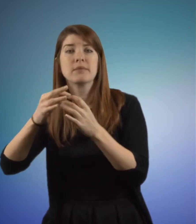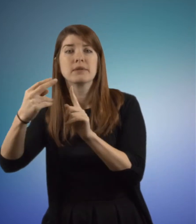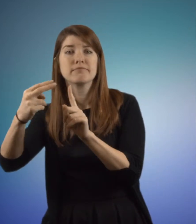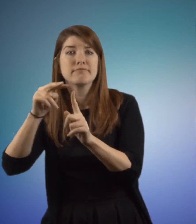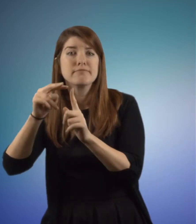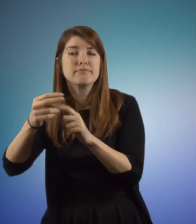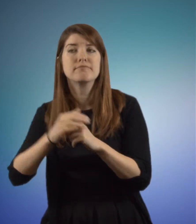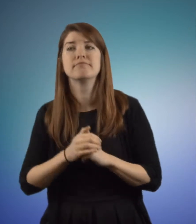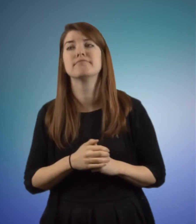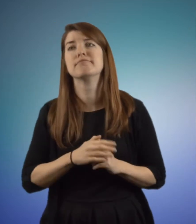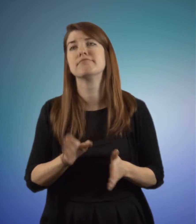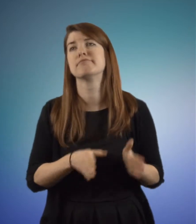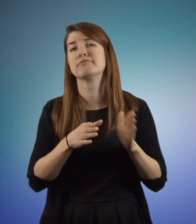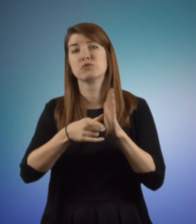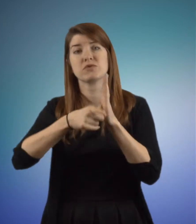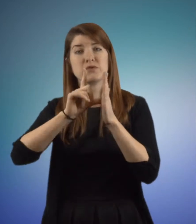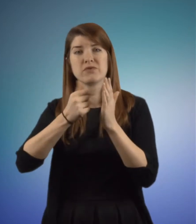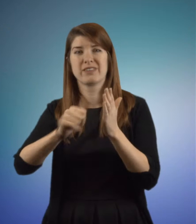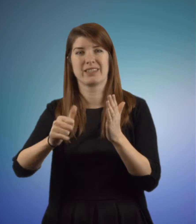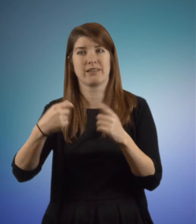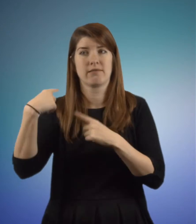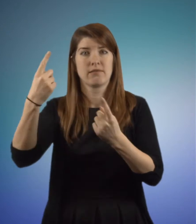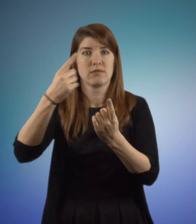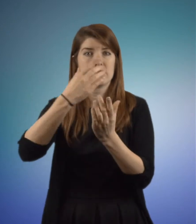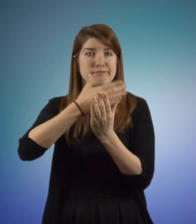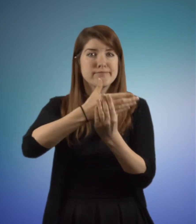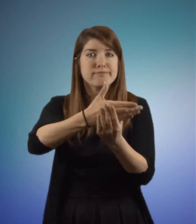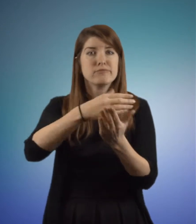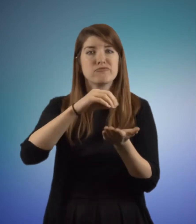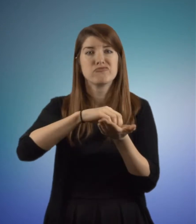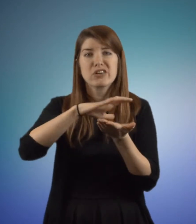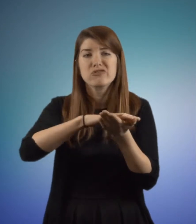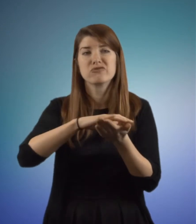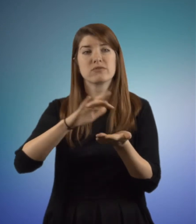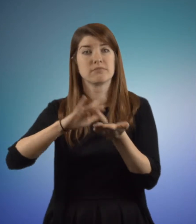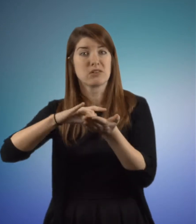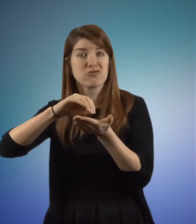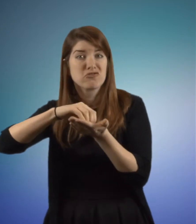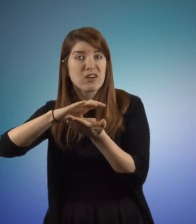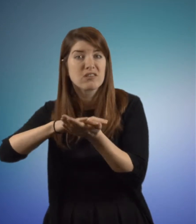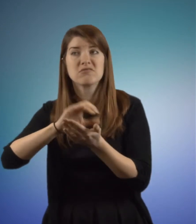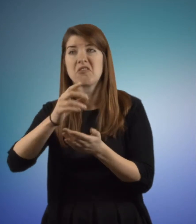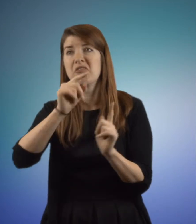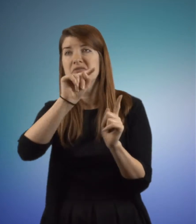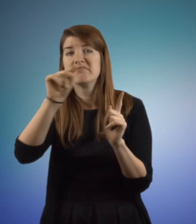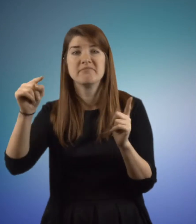A review of any records, or medical records or any other relevant sources that might exist.